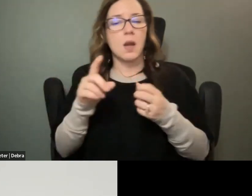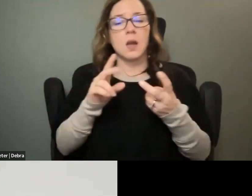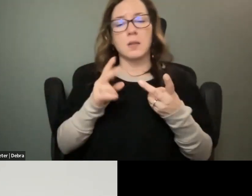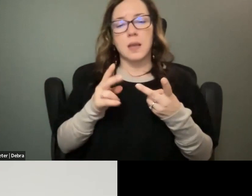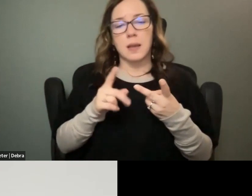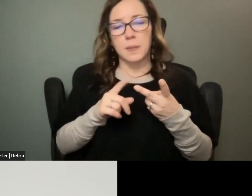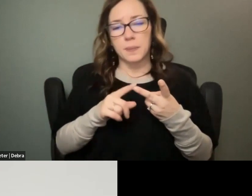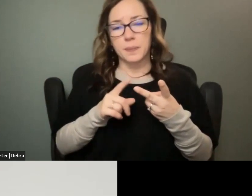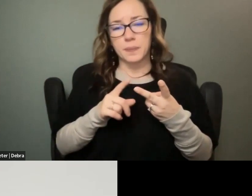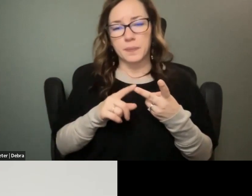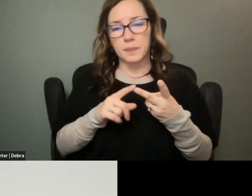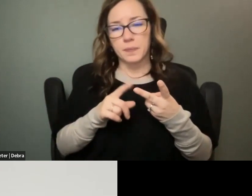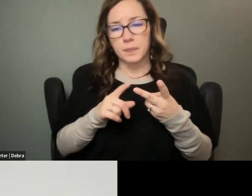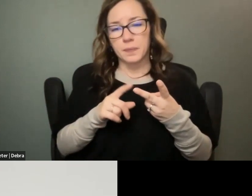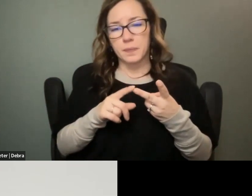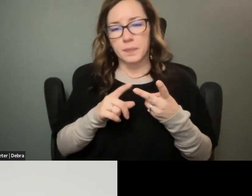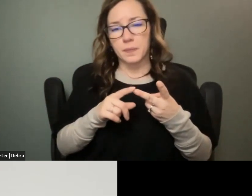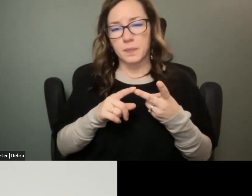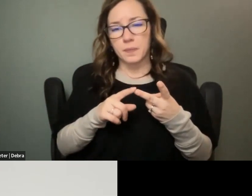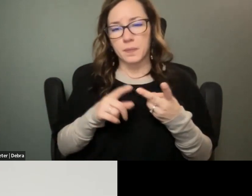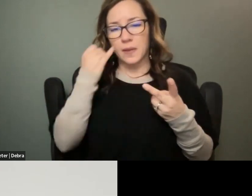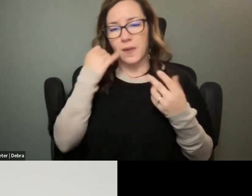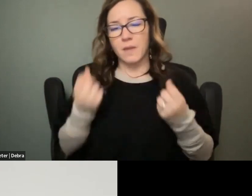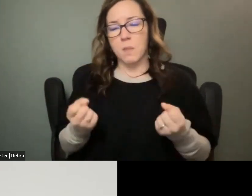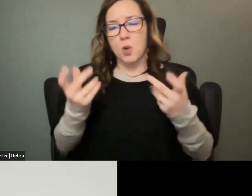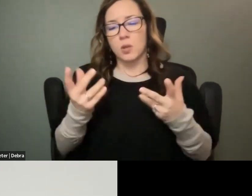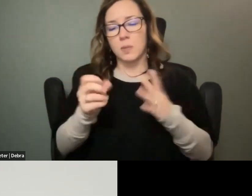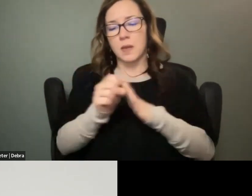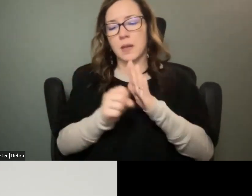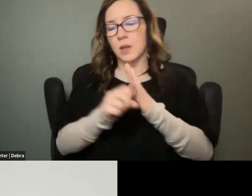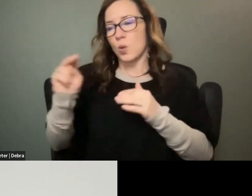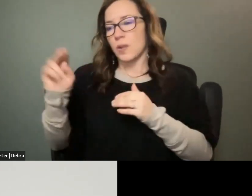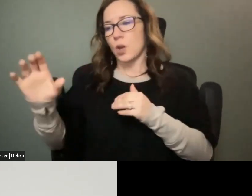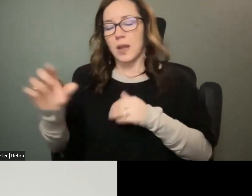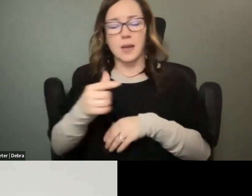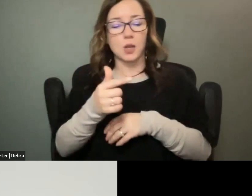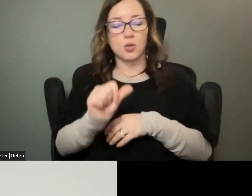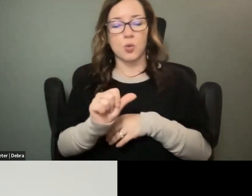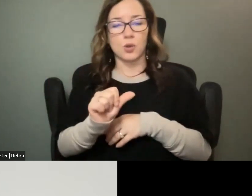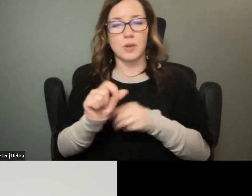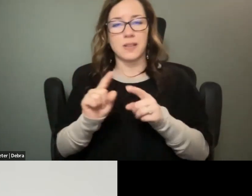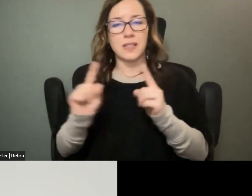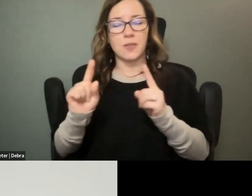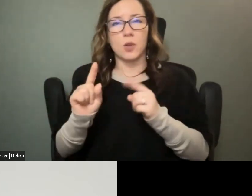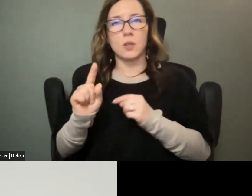uh if I have a multi-state so we're doing North Carolina and Georgia on